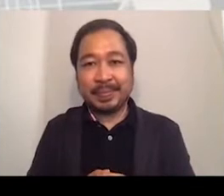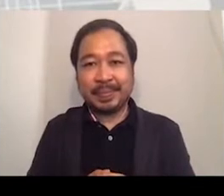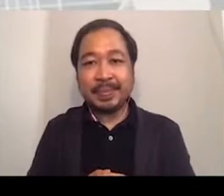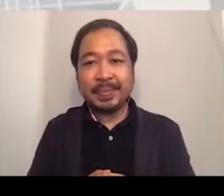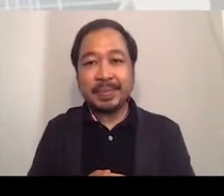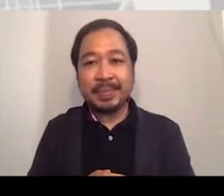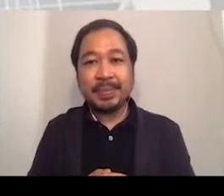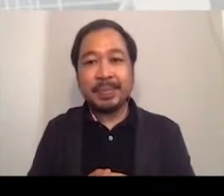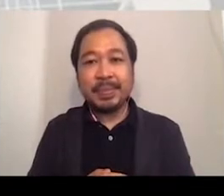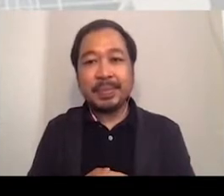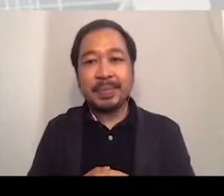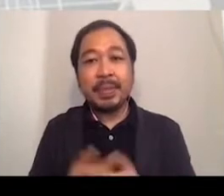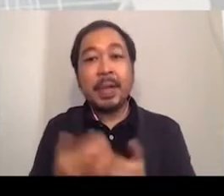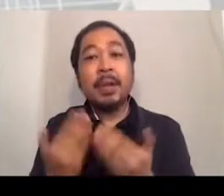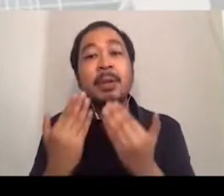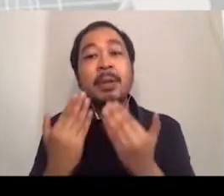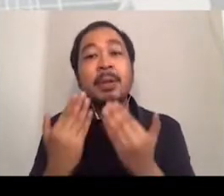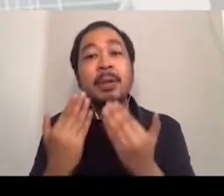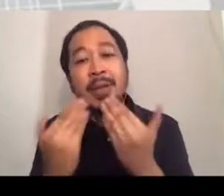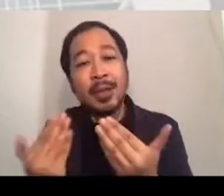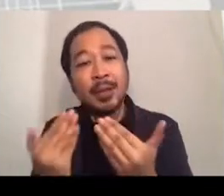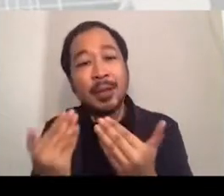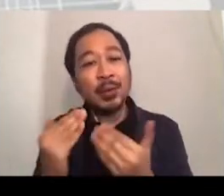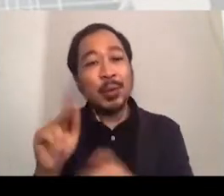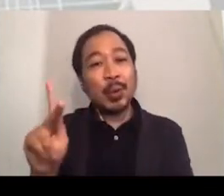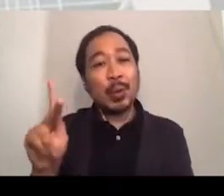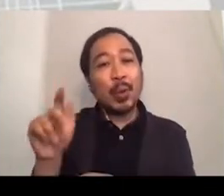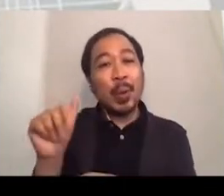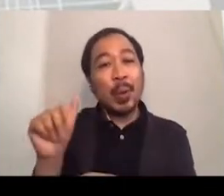You know you're speaking to a captive audience that is already, I think, converted in a way,